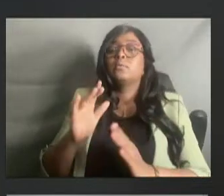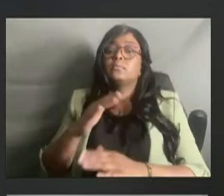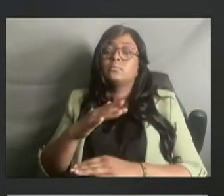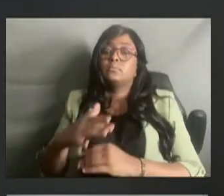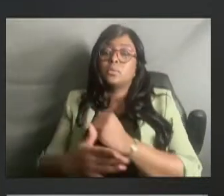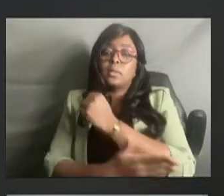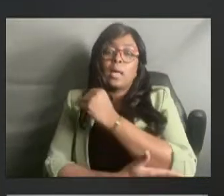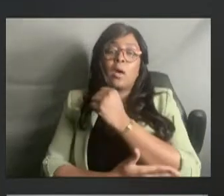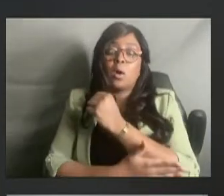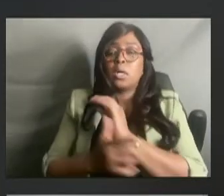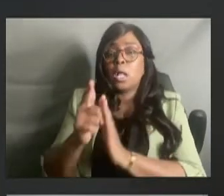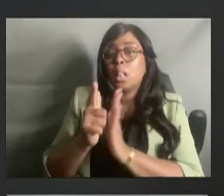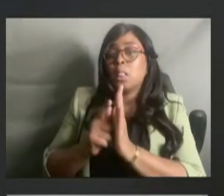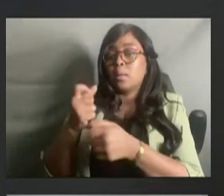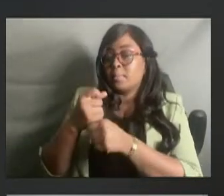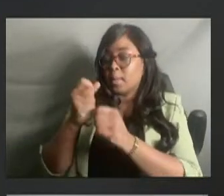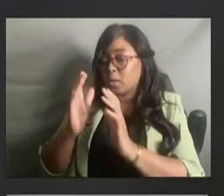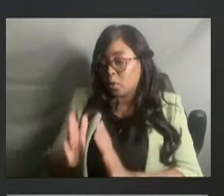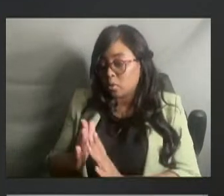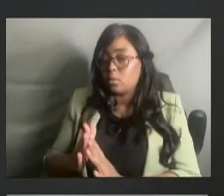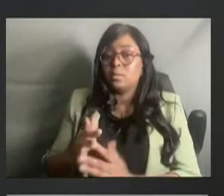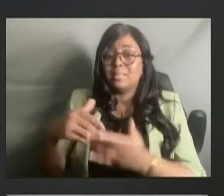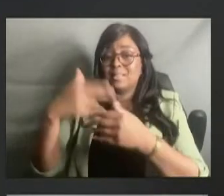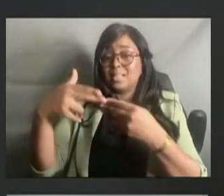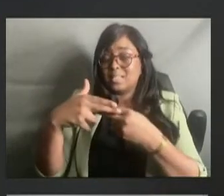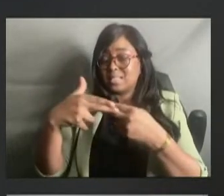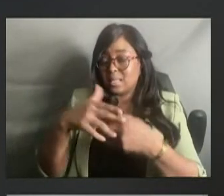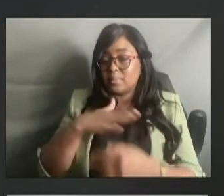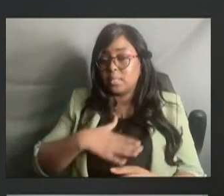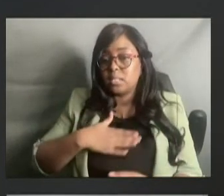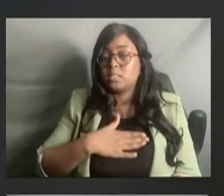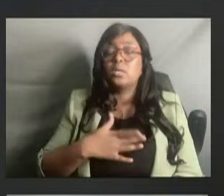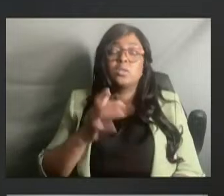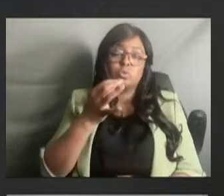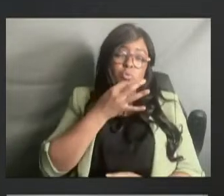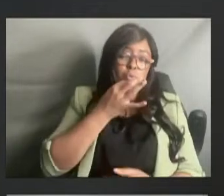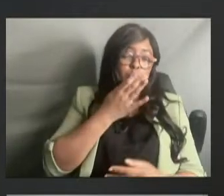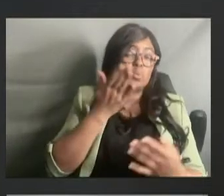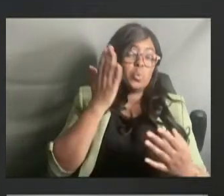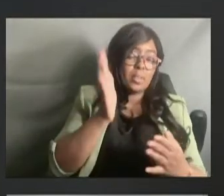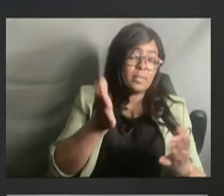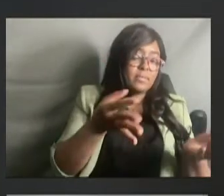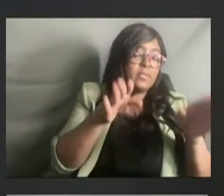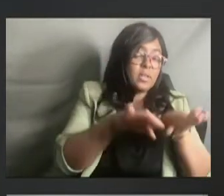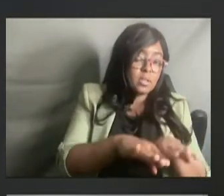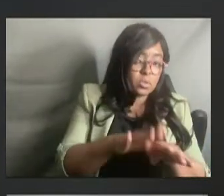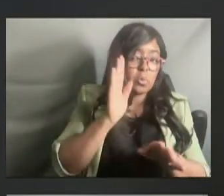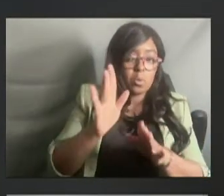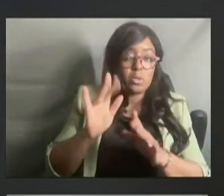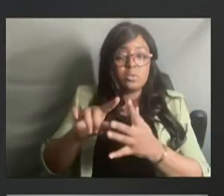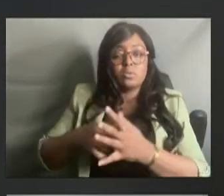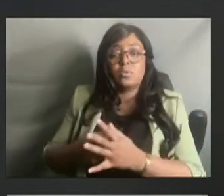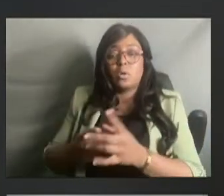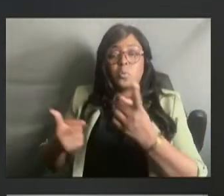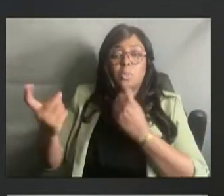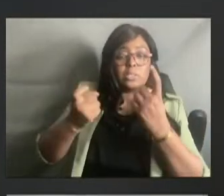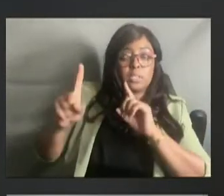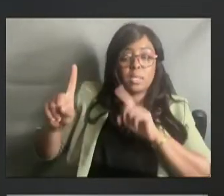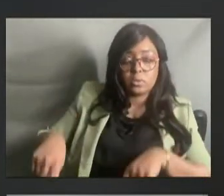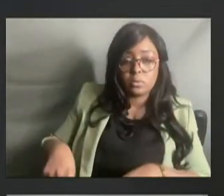legislators and county lawmakers as well. Next slide please. And we're closing up here. I promise